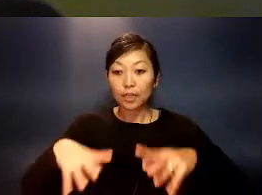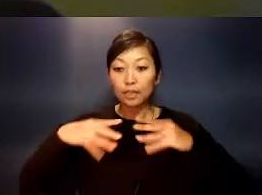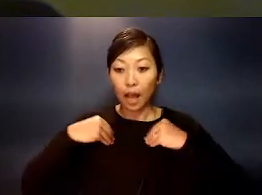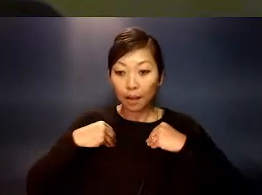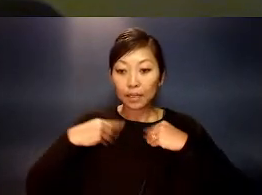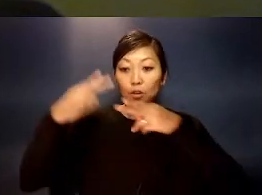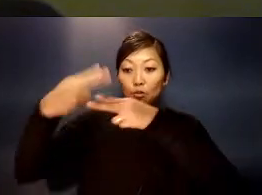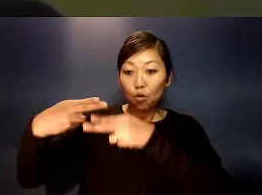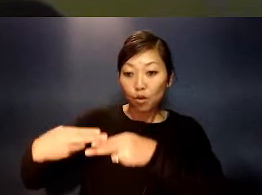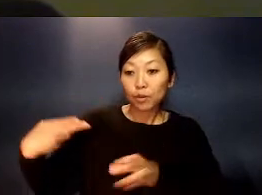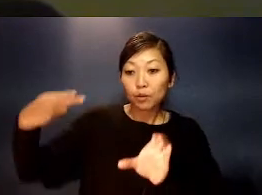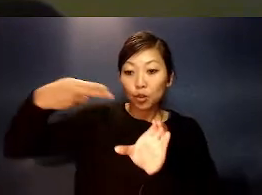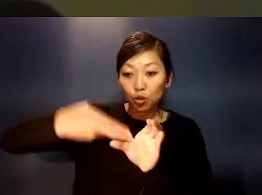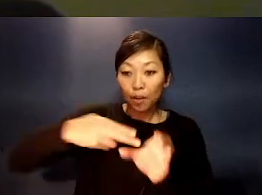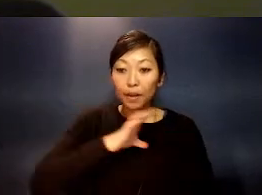COUNCIL MEMBER CANO, I'LL TURN IT TO YOU TO PRESENT THAT REPORT. FROM THE BUDGET COMMITTEE.